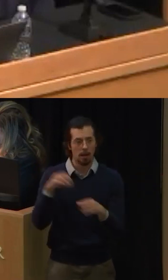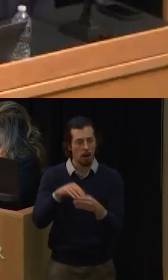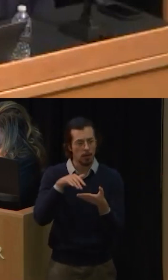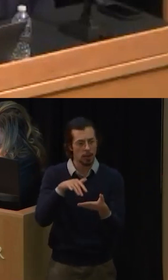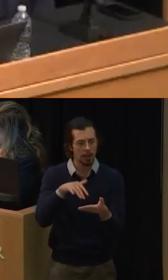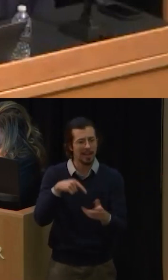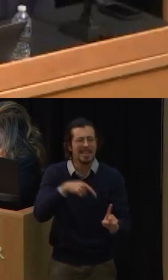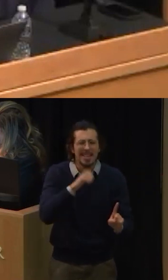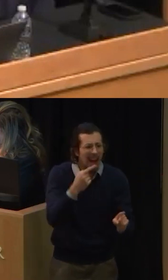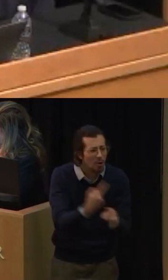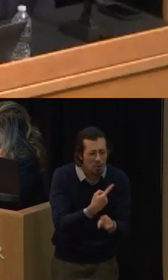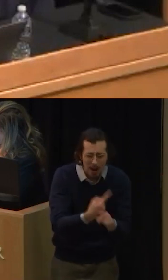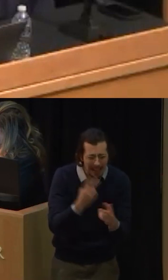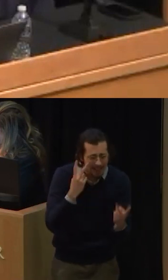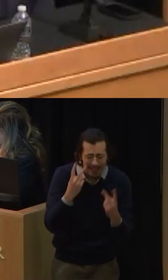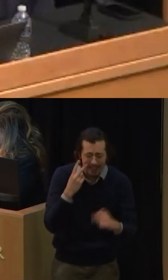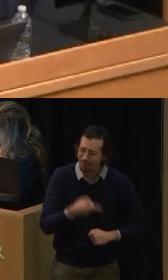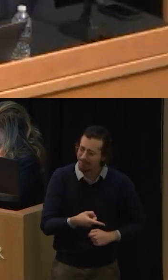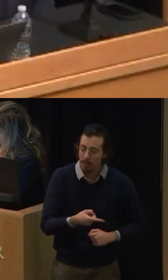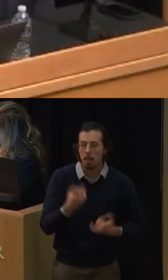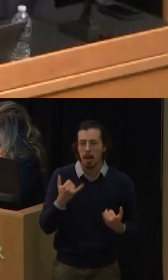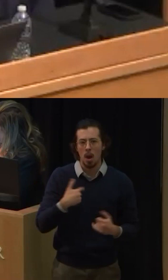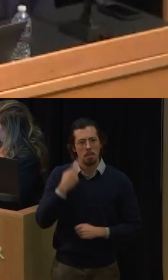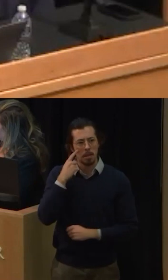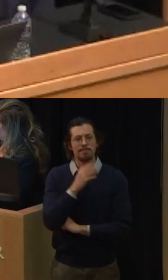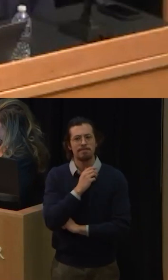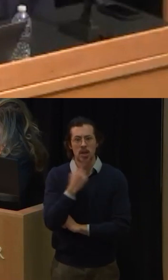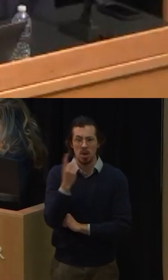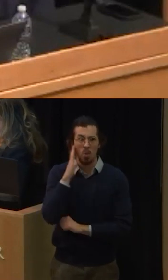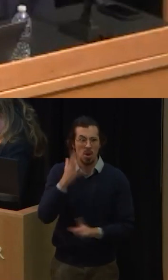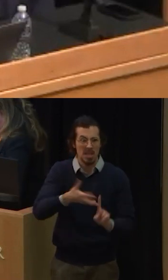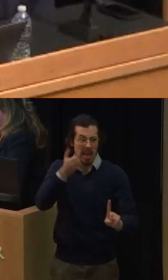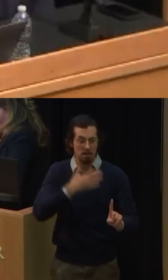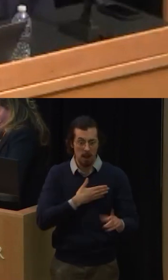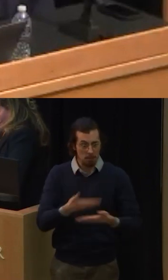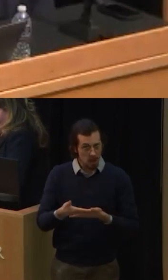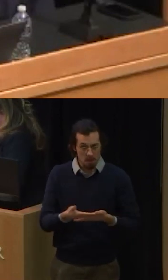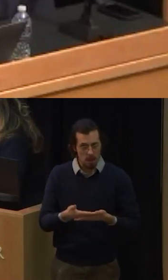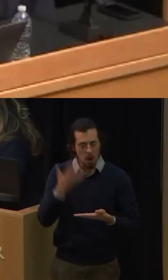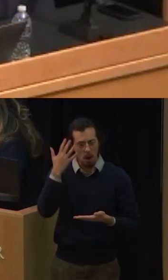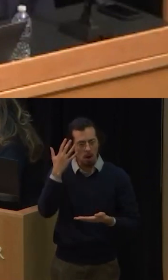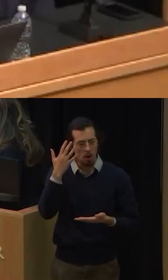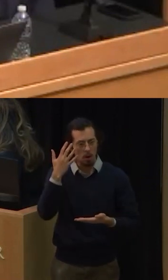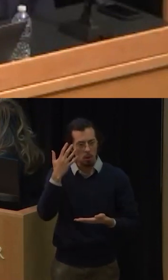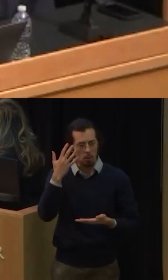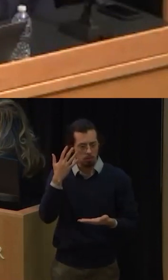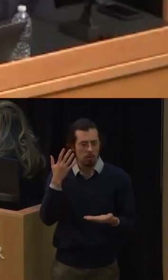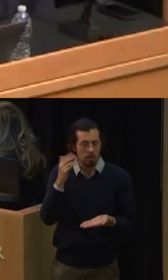so this is not like a regular visit, but now I'm thinking that someone's gonna take my baby away for something that's naturally occurring.